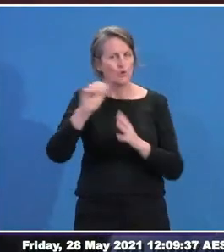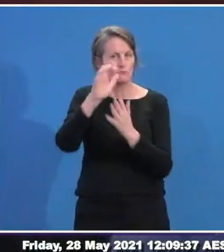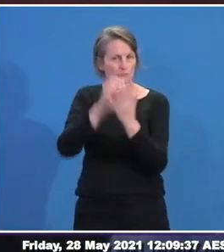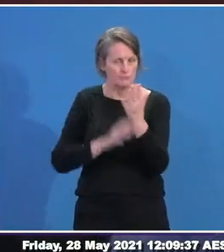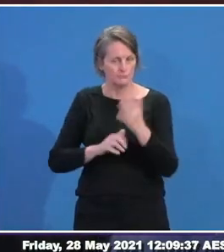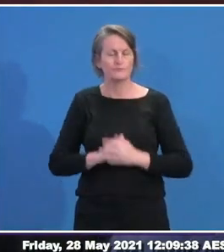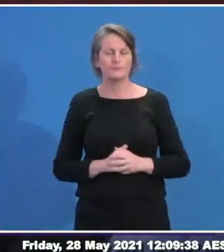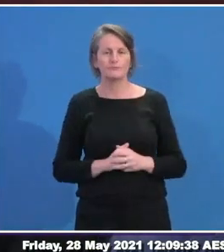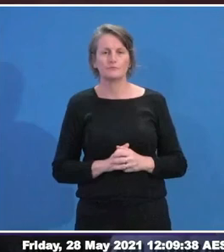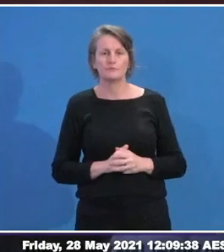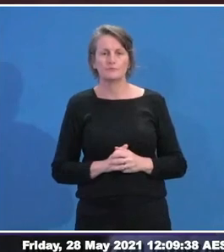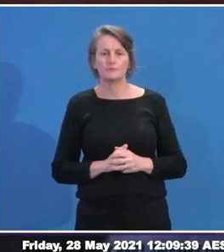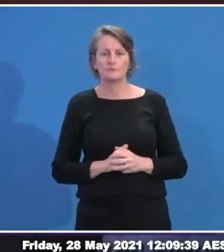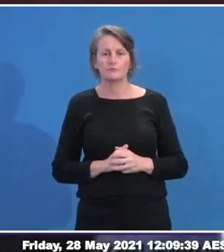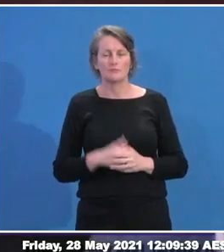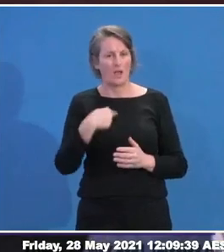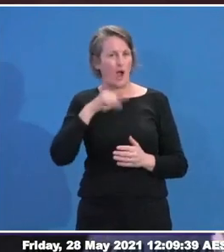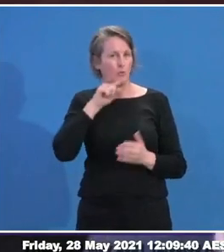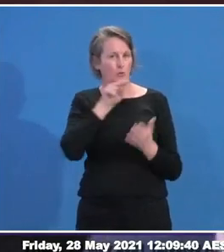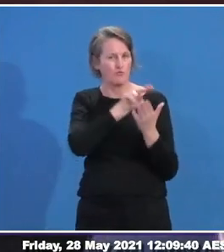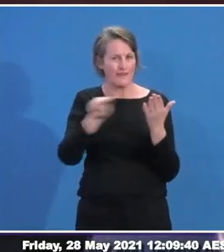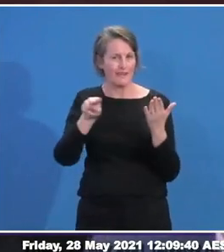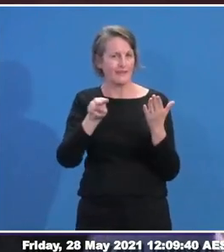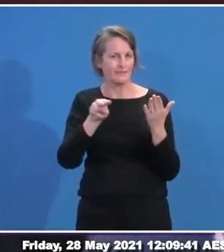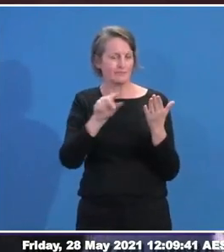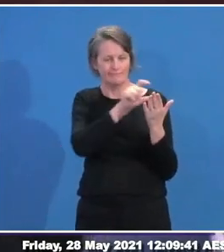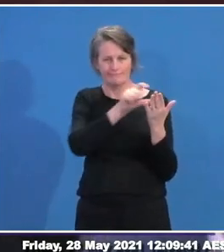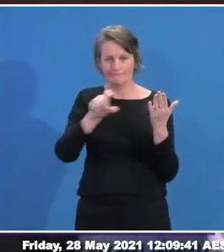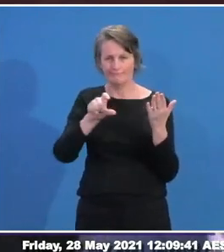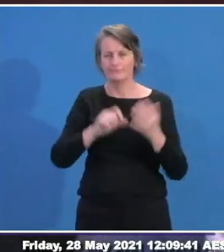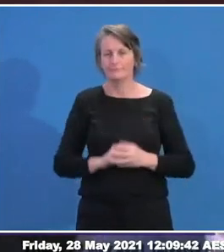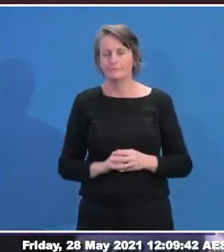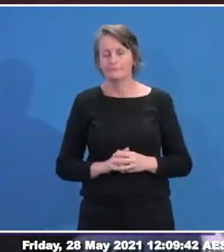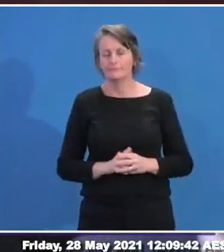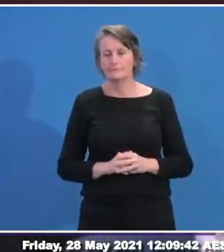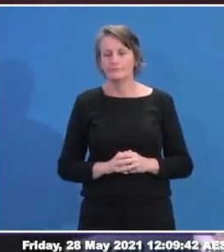I might read you the critical paragraph, Ms Cuddihy,